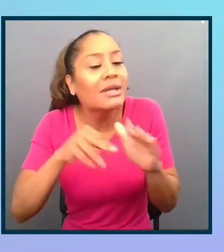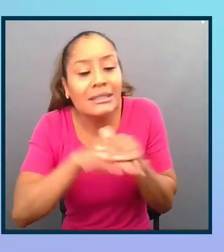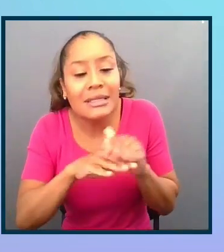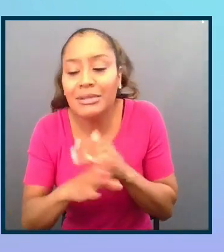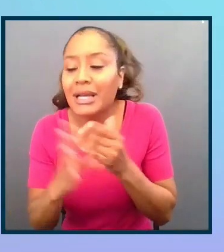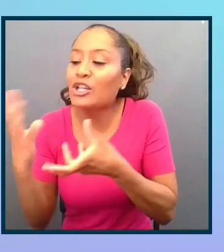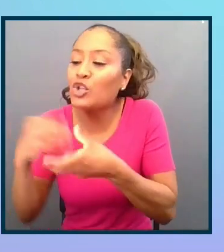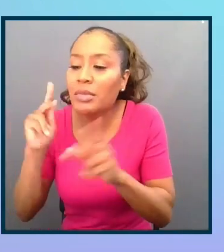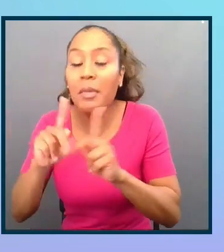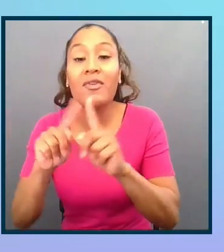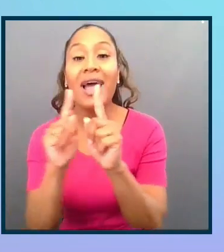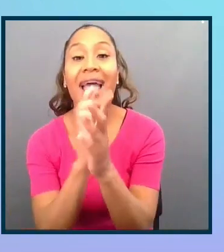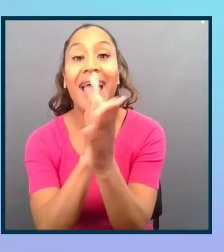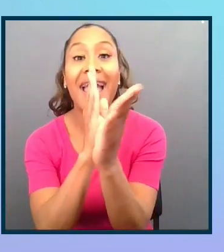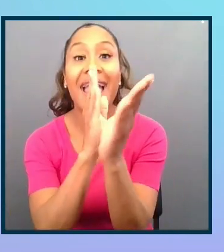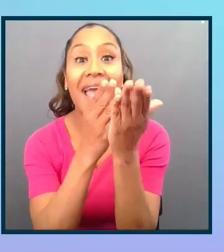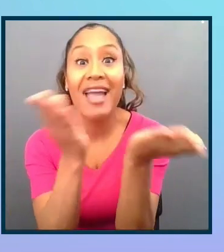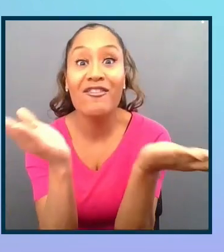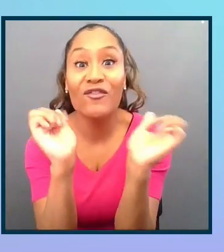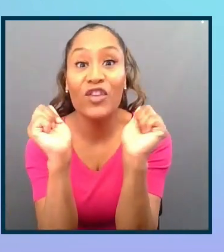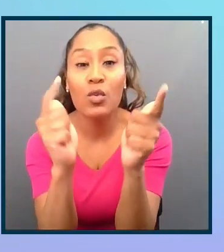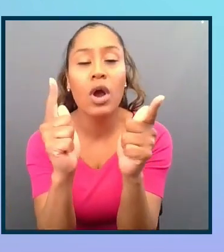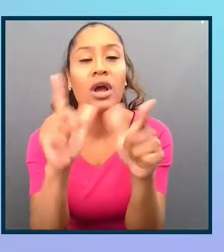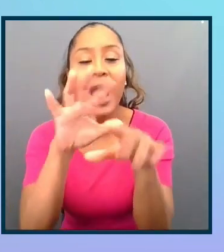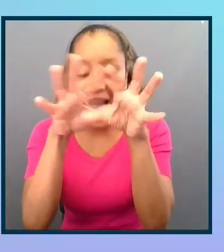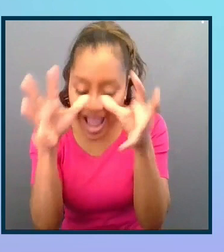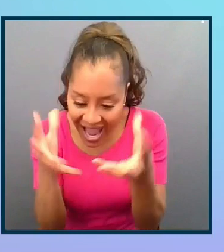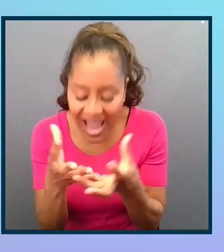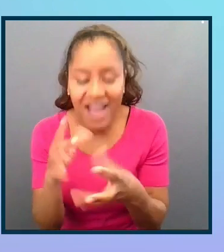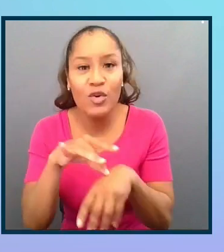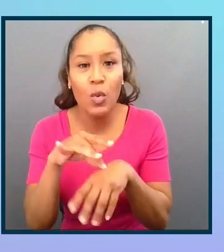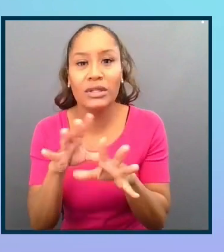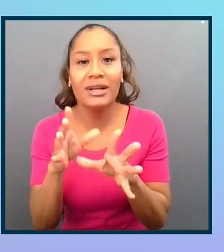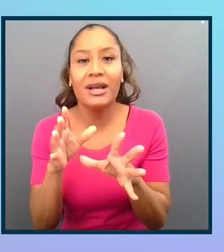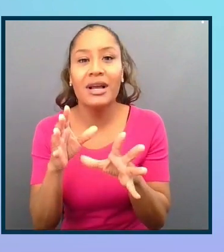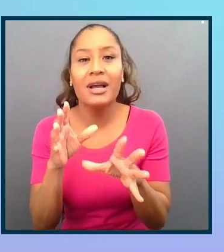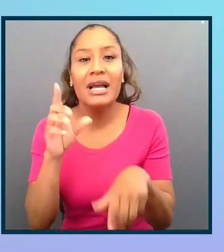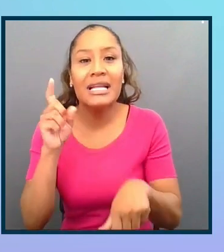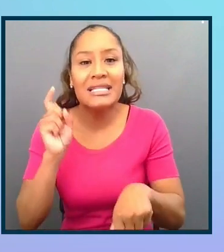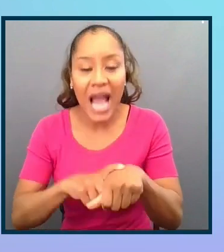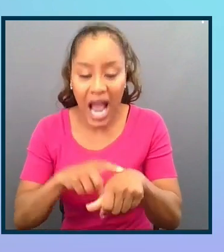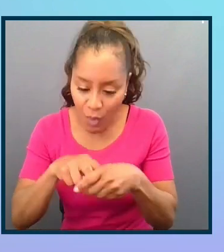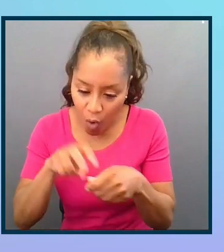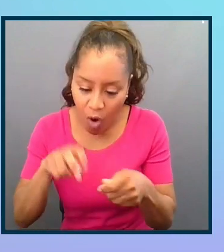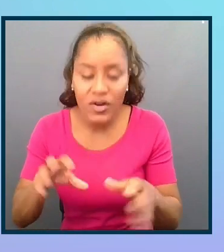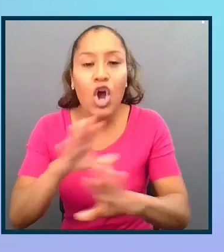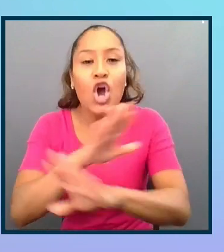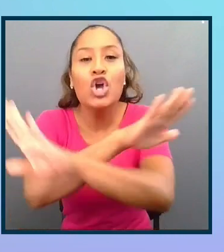but for everybody. Take time, and don't work, and do something fun,